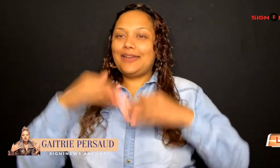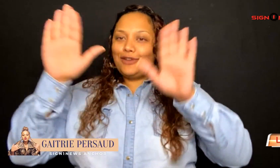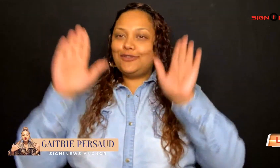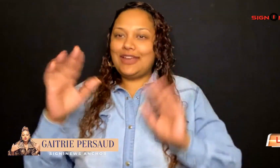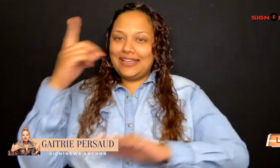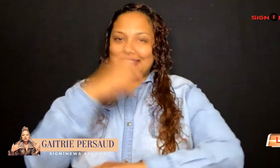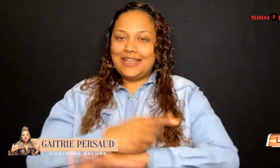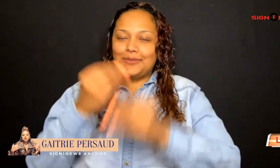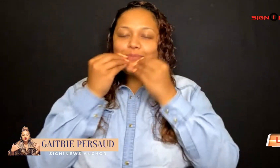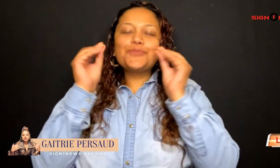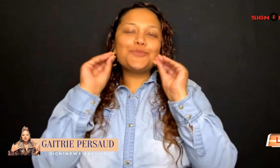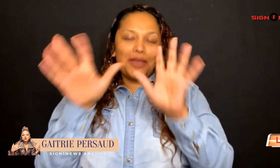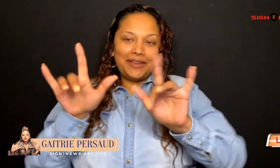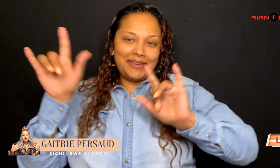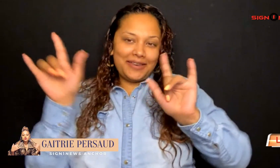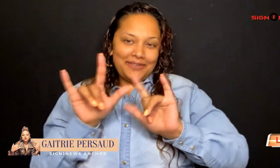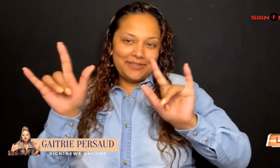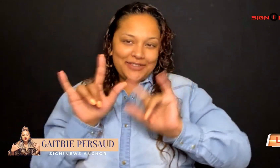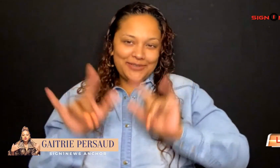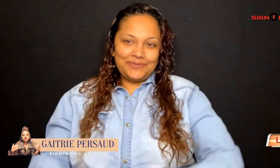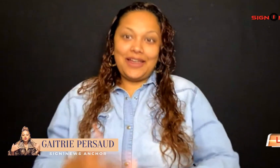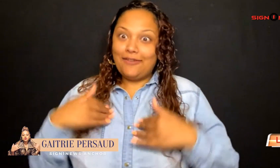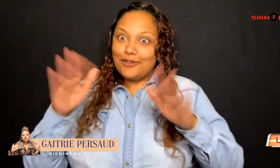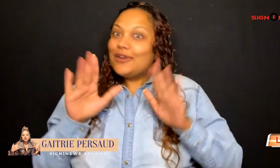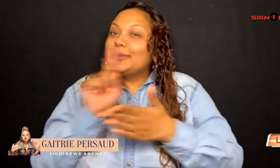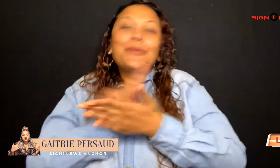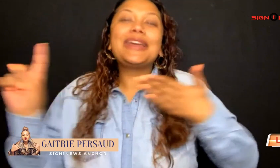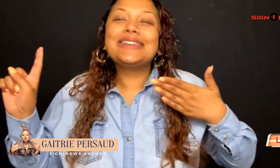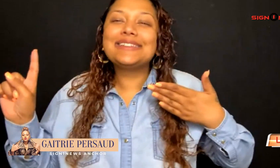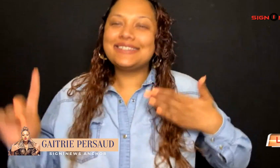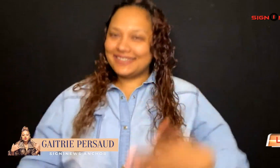a great day have a great week